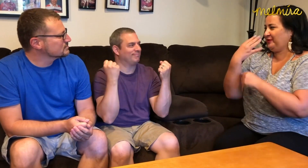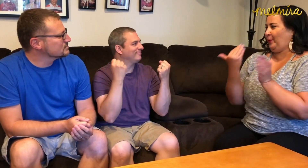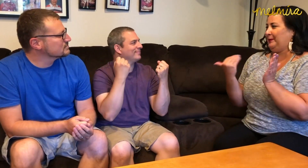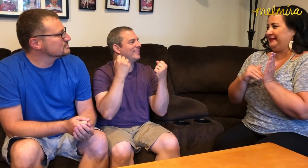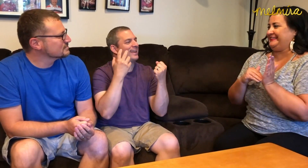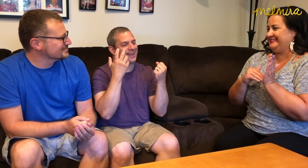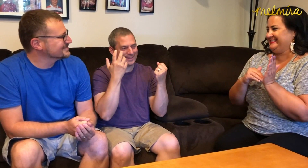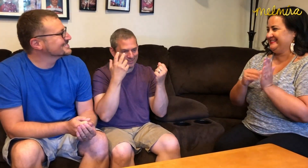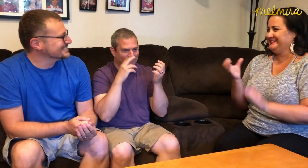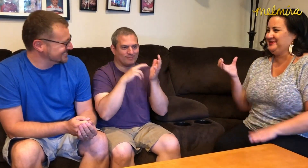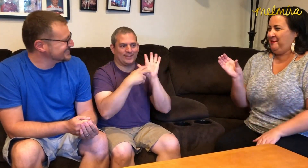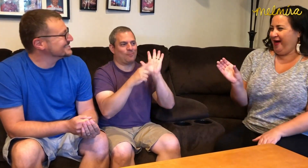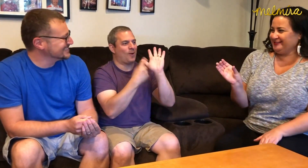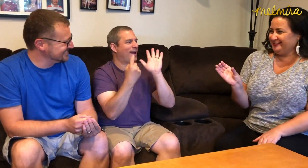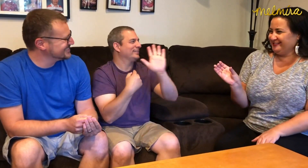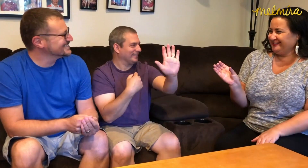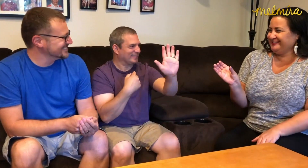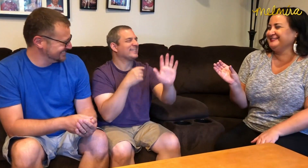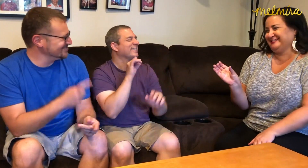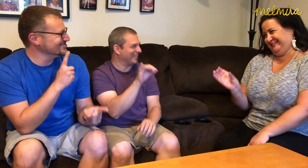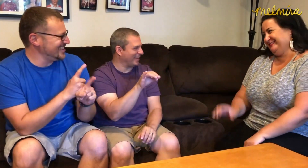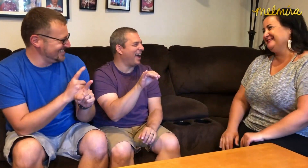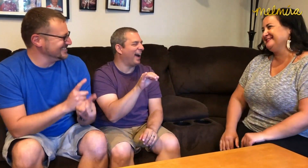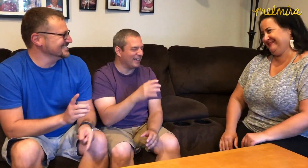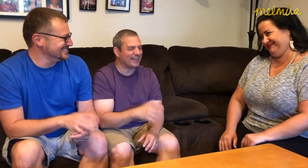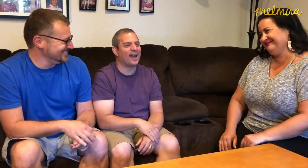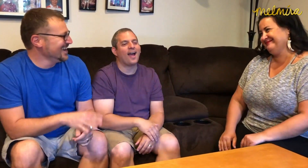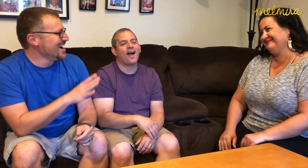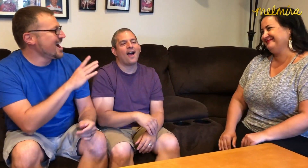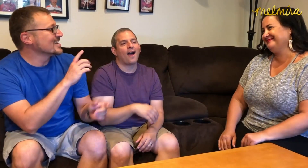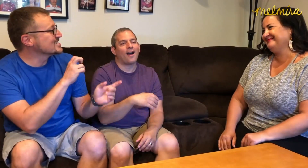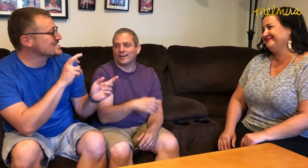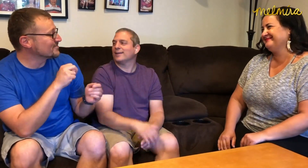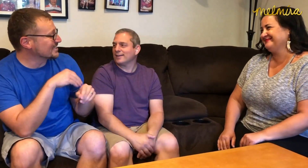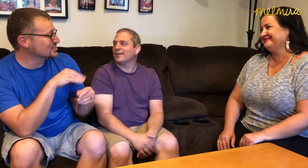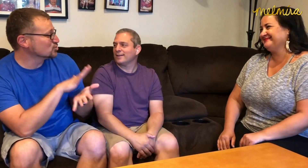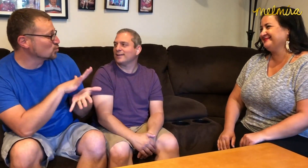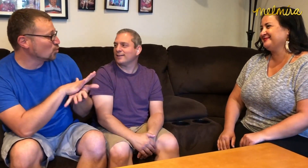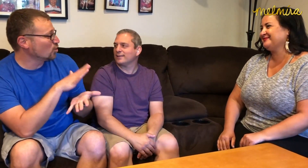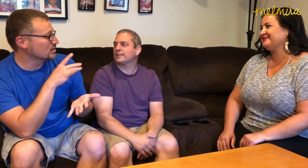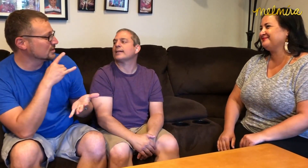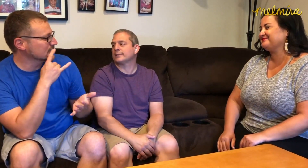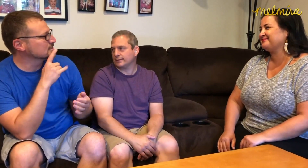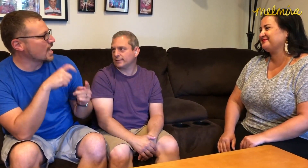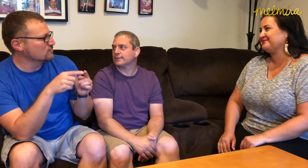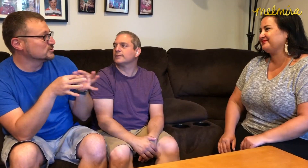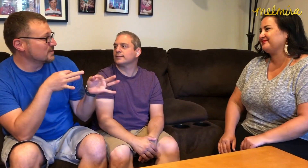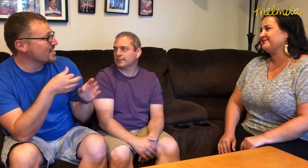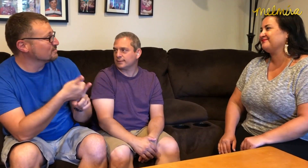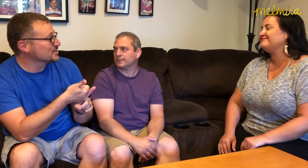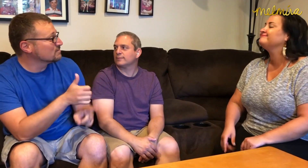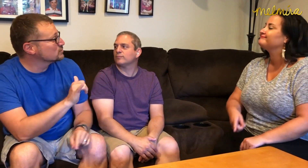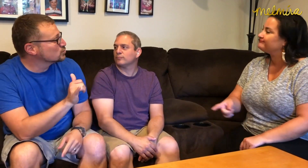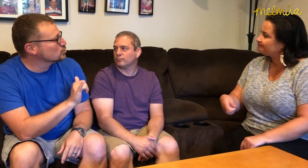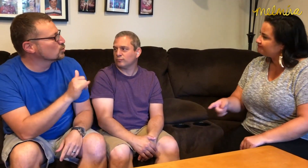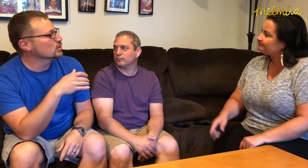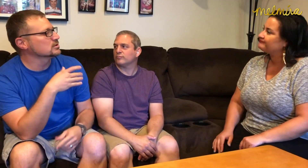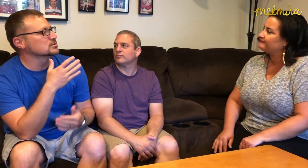You can just repeat yourself once. Yeah, just once and show the videos. Right. Even at the school, our kids had to explain themselves too.